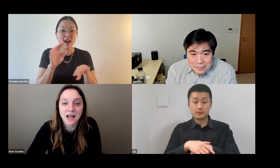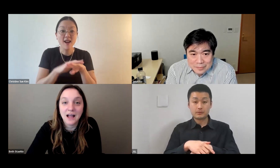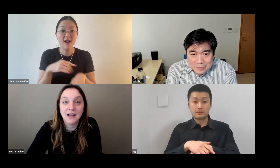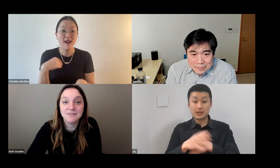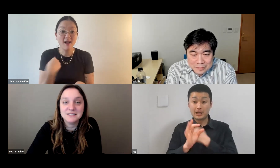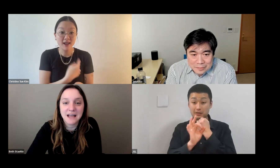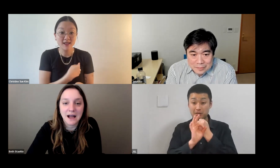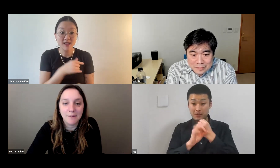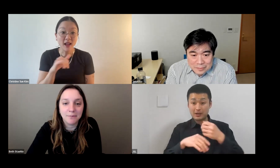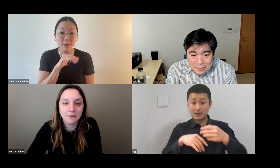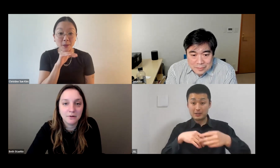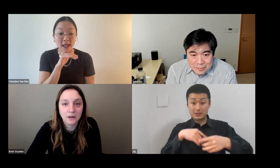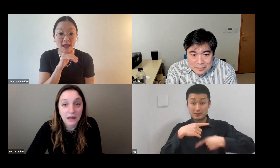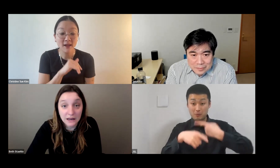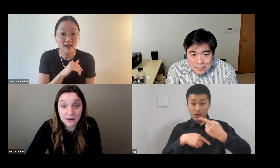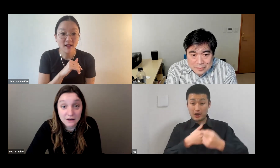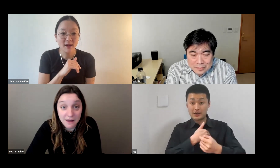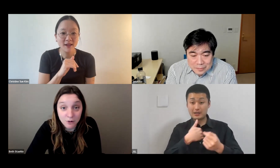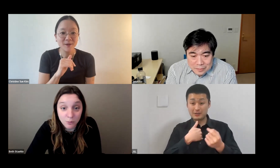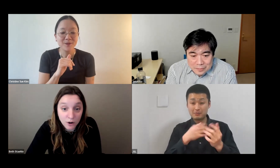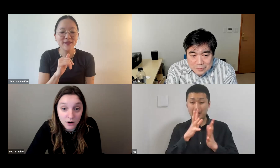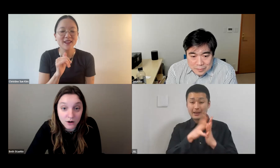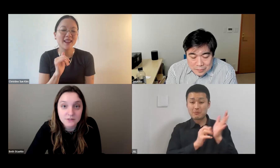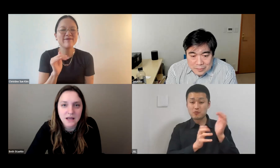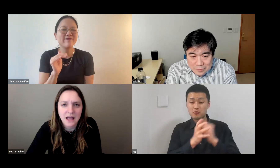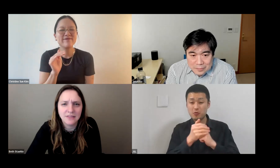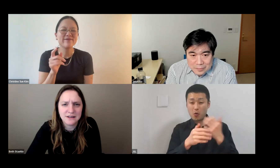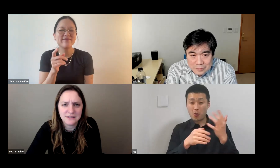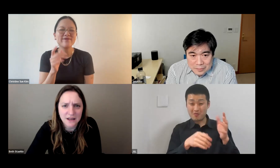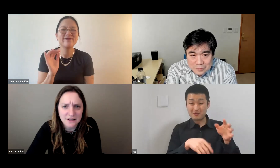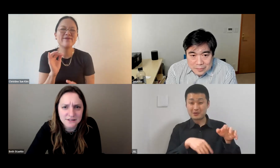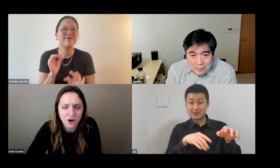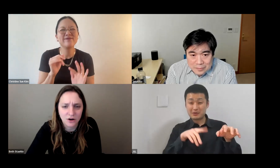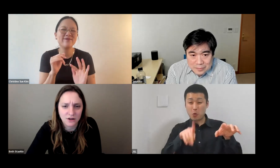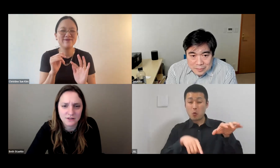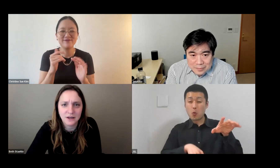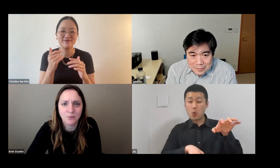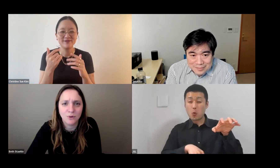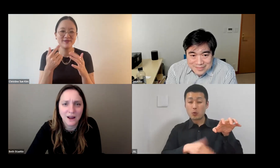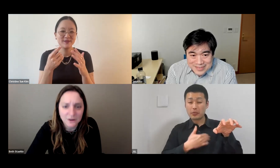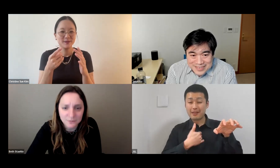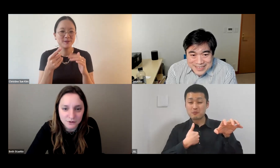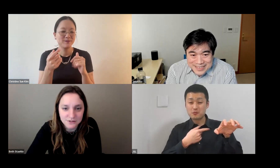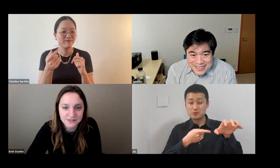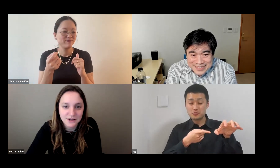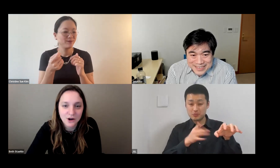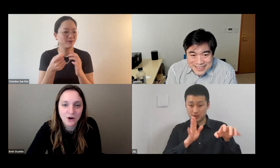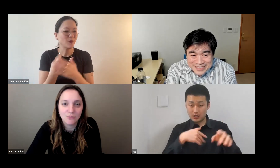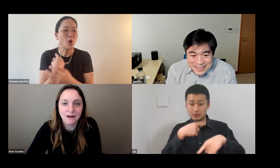I have this app. It never works. And they test on us like we're animals, right?